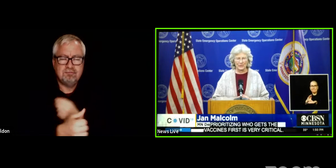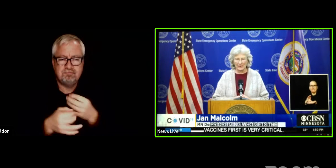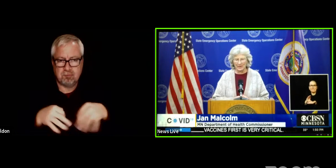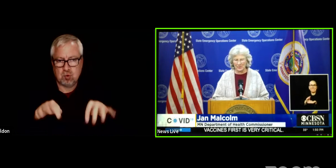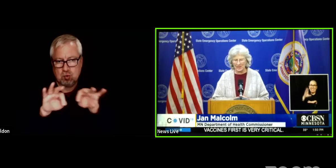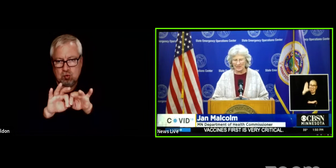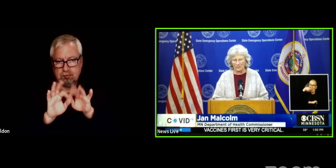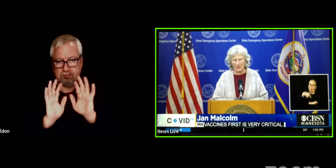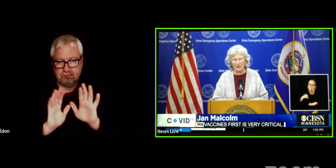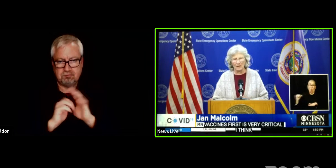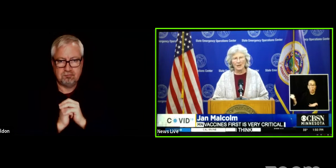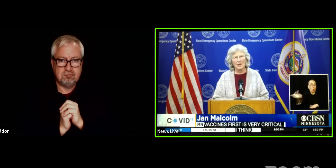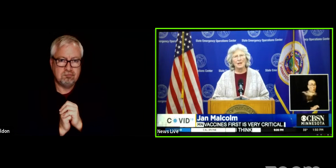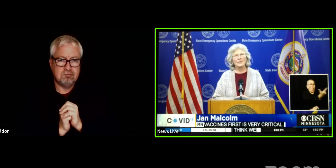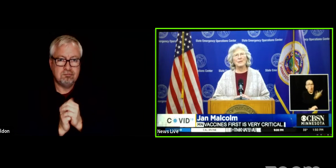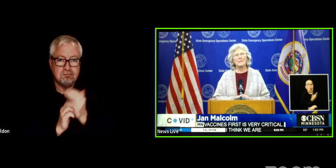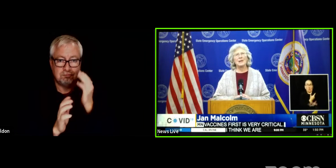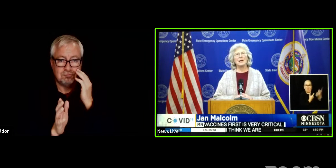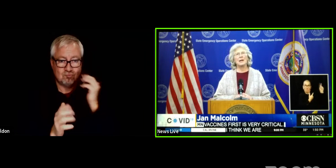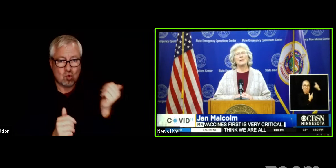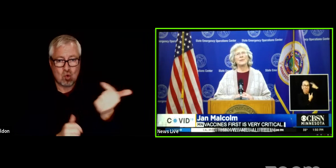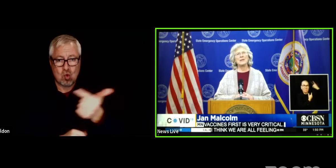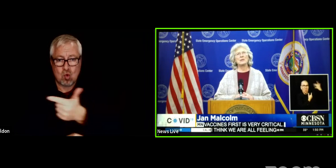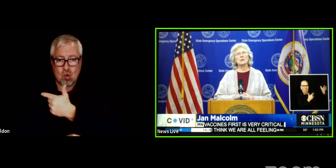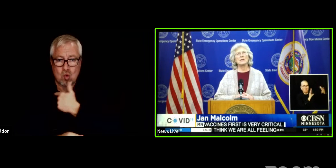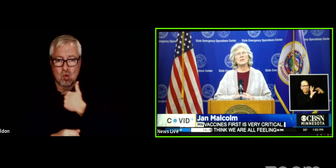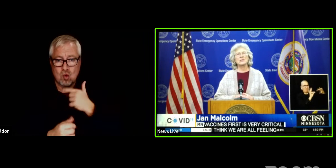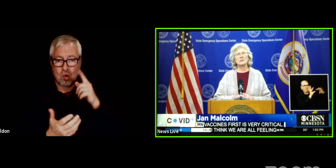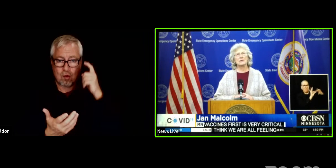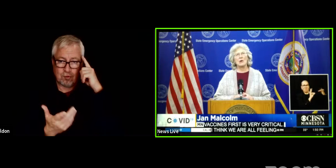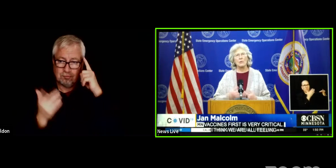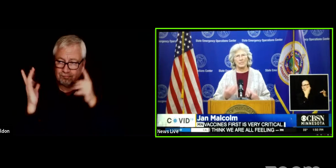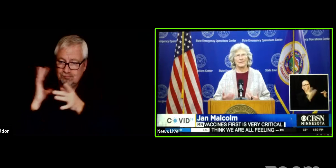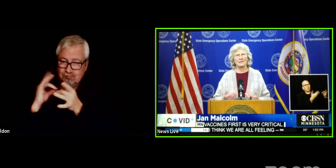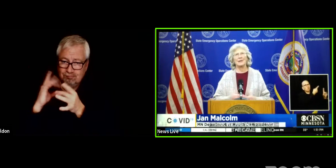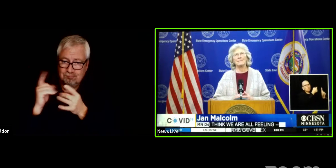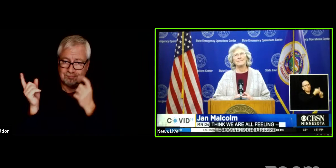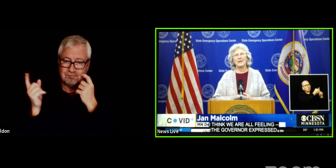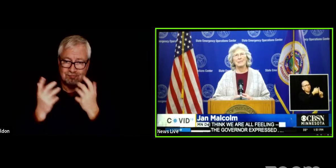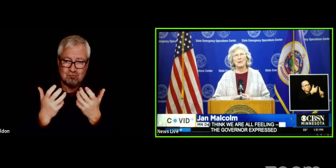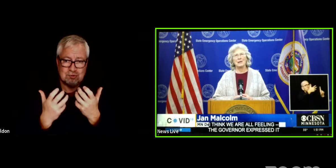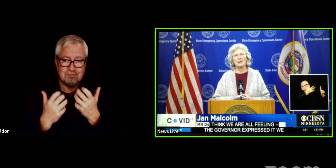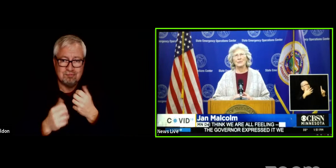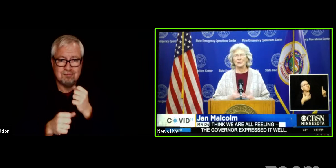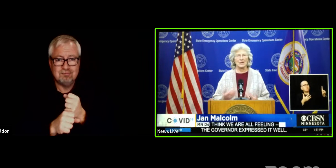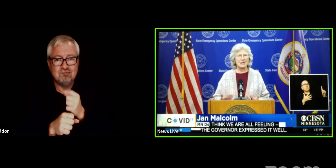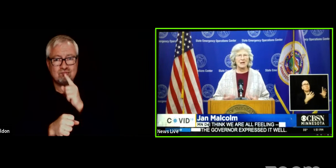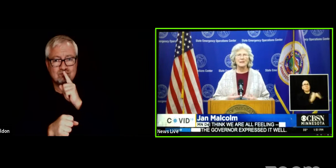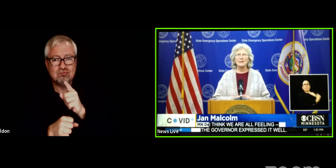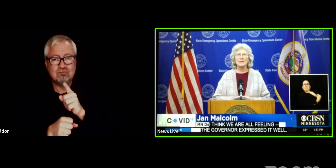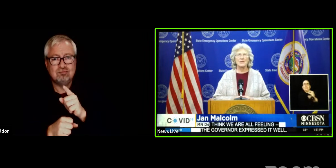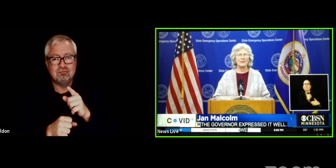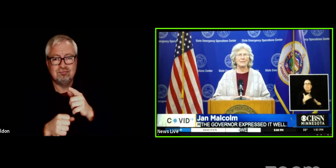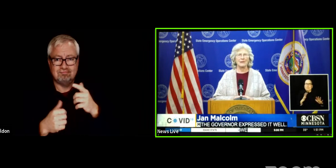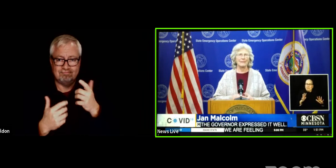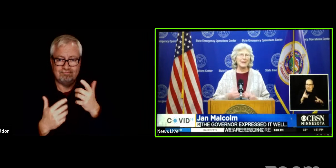CERTAINLY EXPRESSED IT WELL, SOME INCREASED HOPE AMONG CERTAINLY OUR COLLEAGUES, OUR